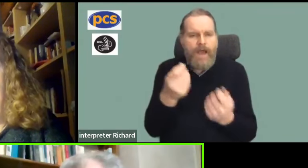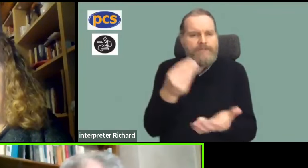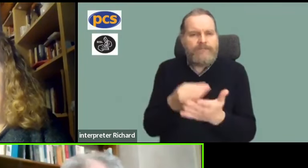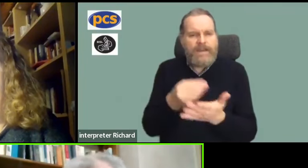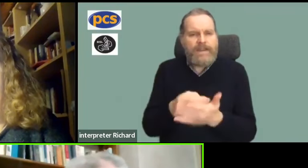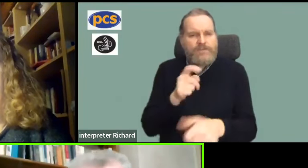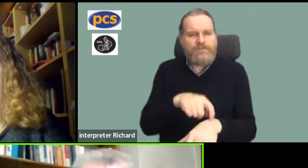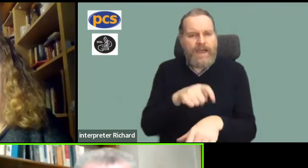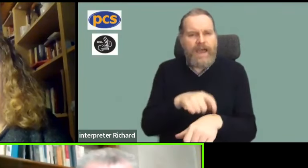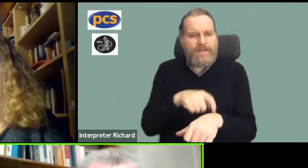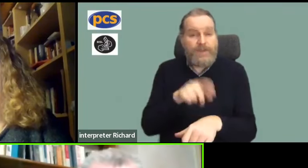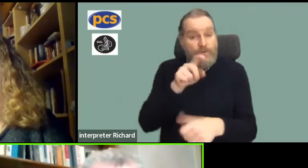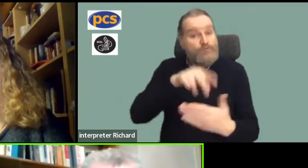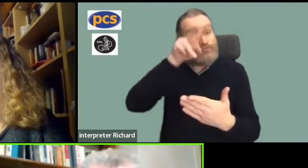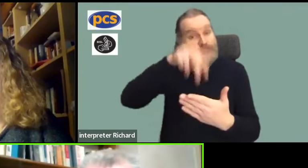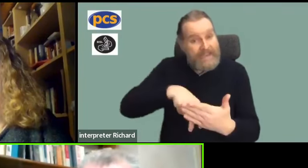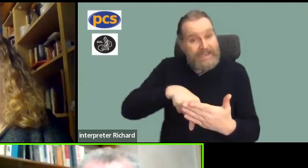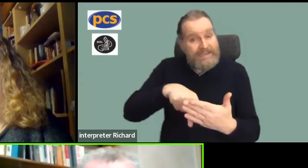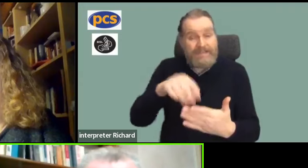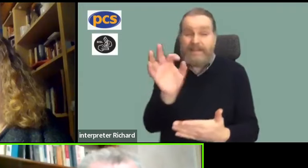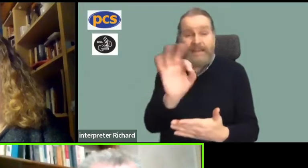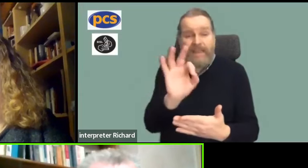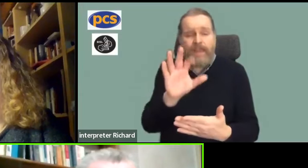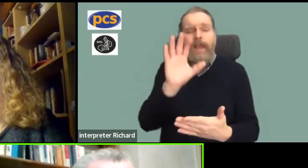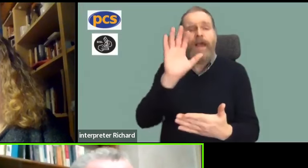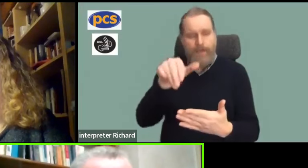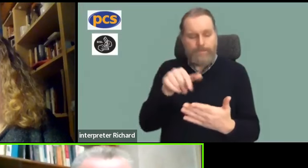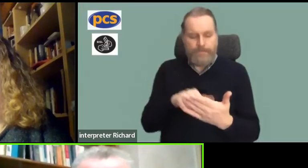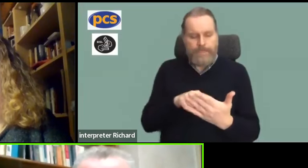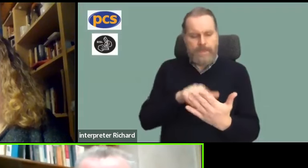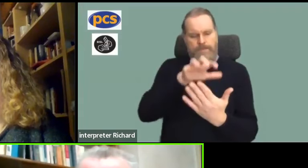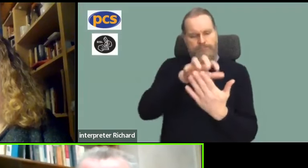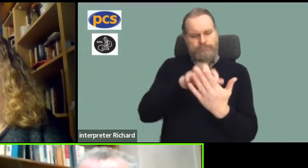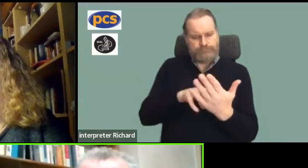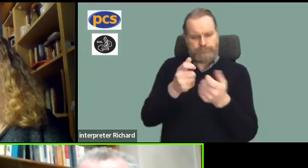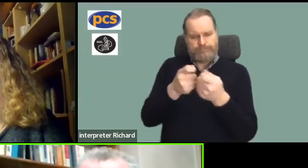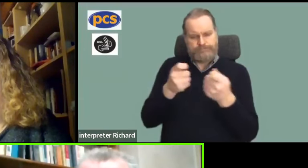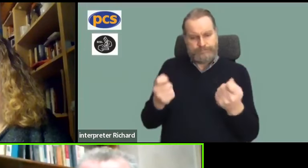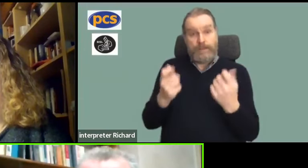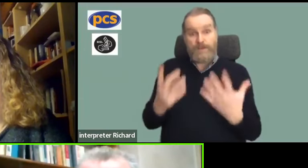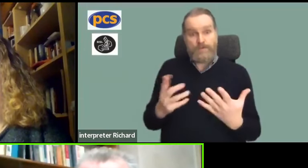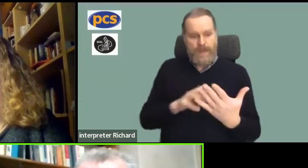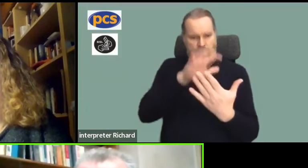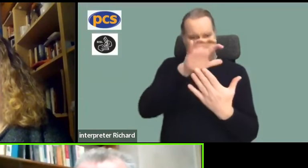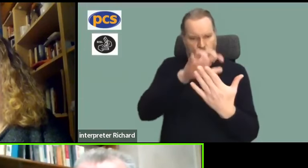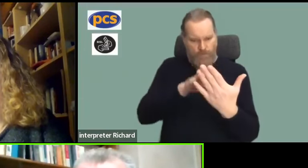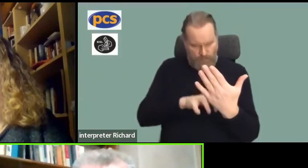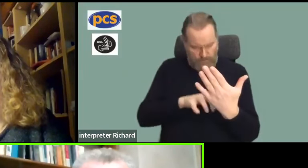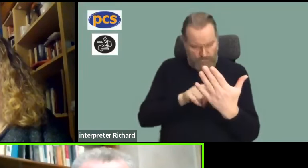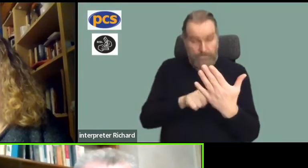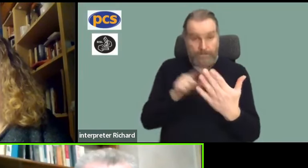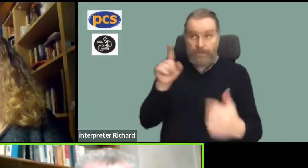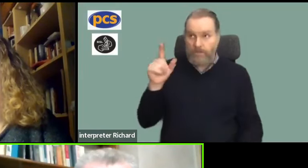al al times in the financial time. al times in the financial times today times in the financial times today. One of the leading One of the leading economic writers in this country has